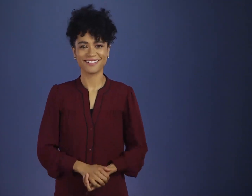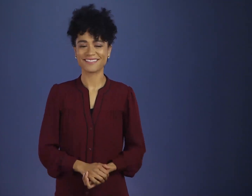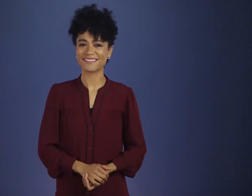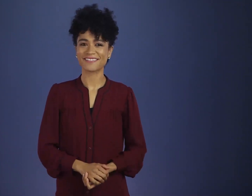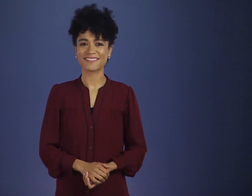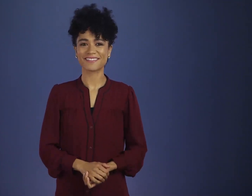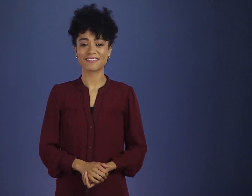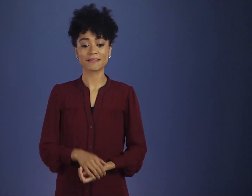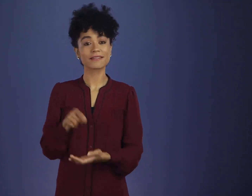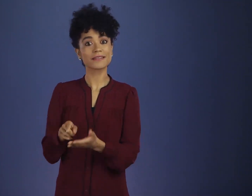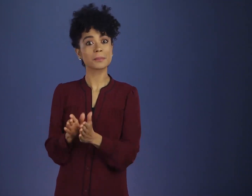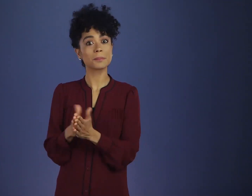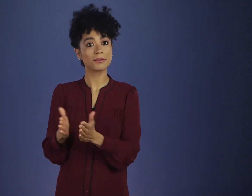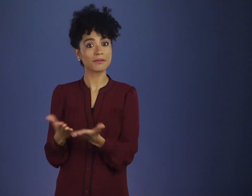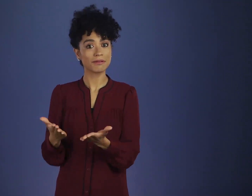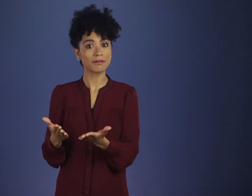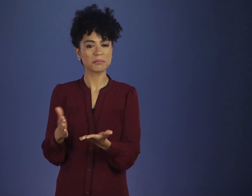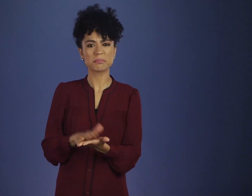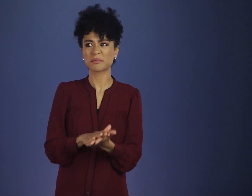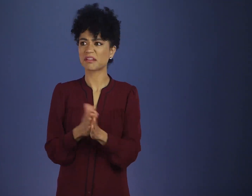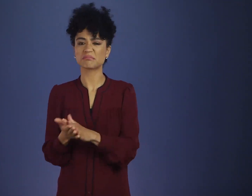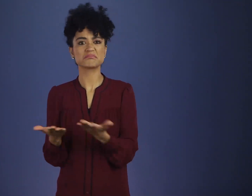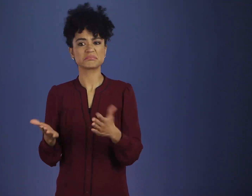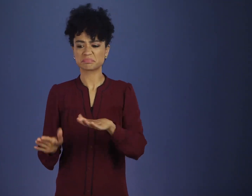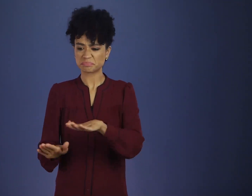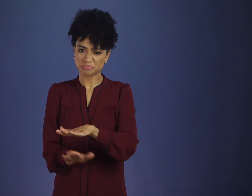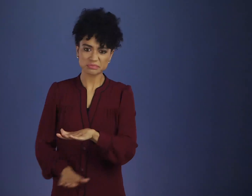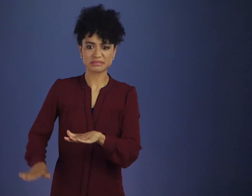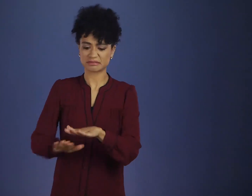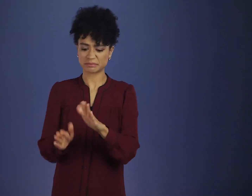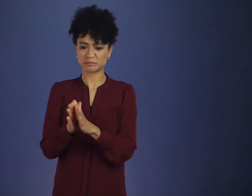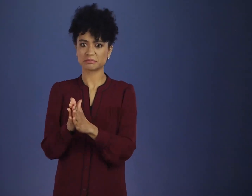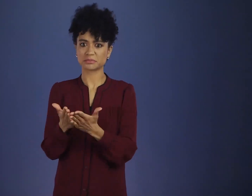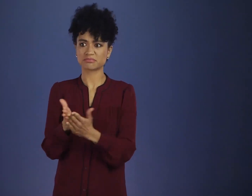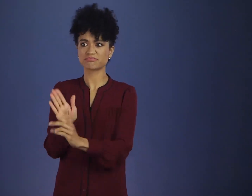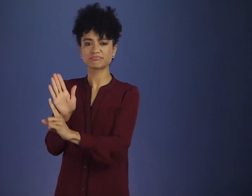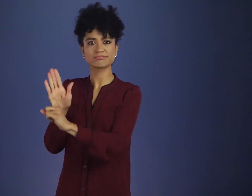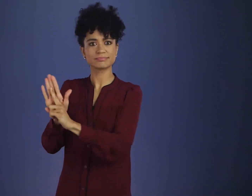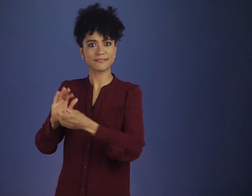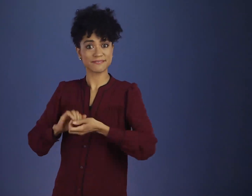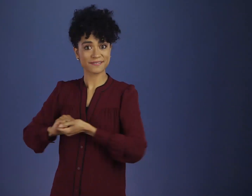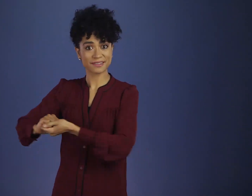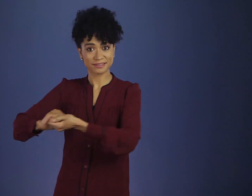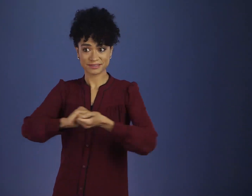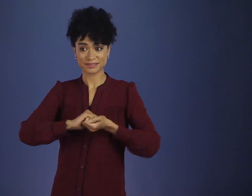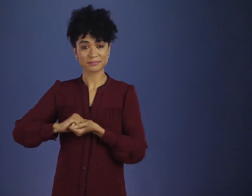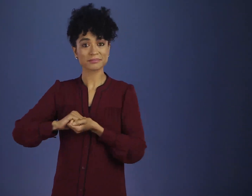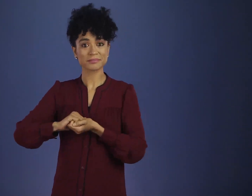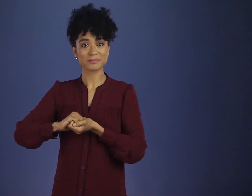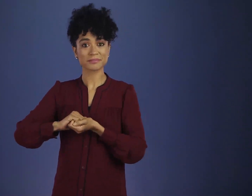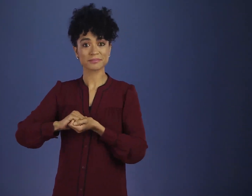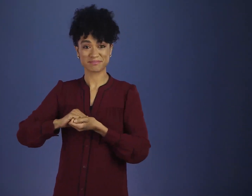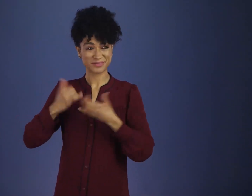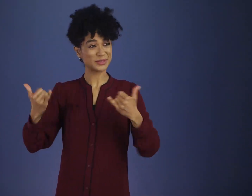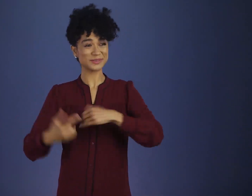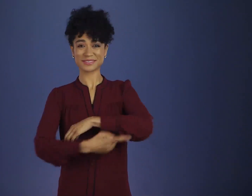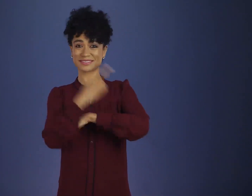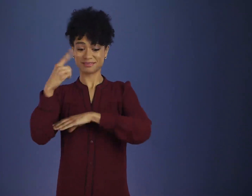The book “Alcoholics Anonymous” became the basic text of the Fellowship, and it still is.